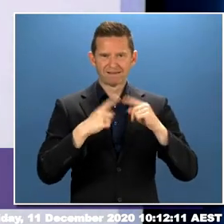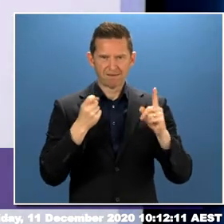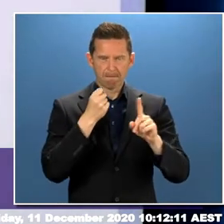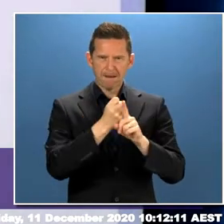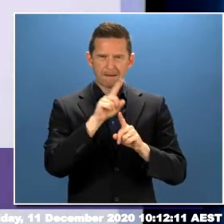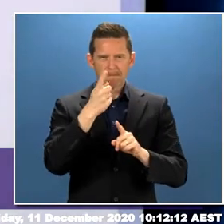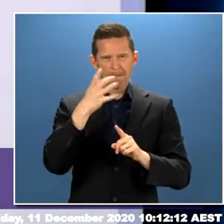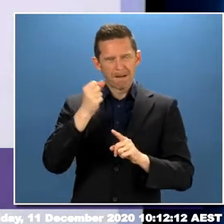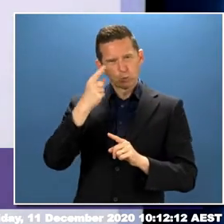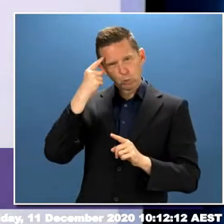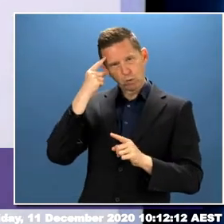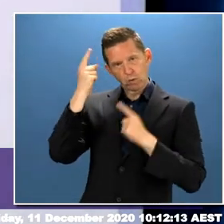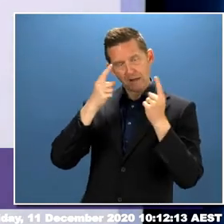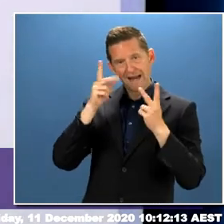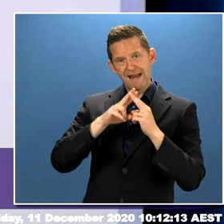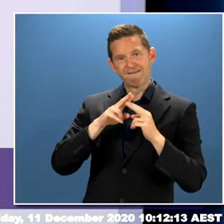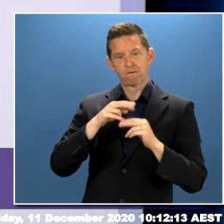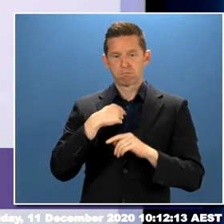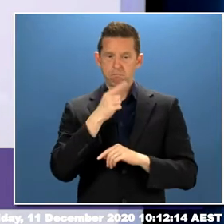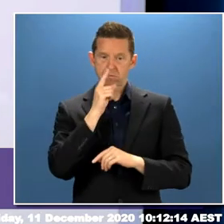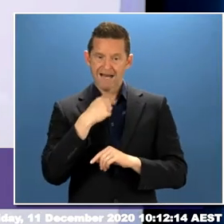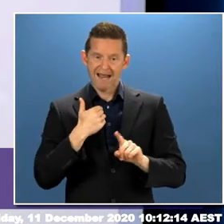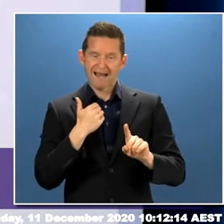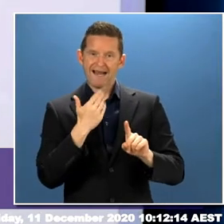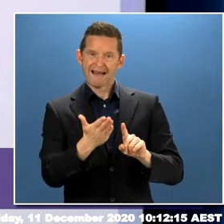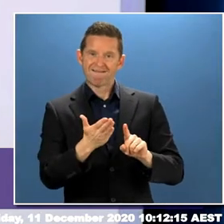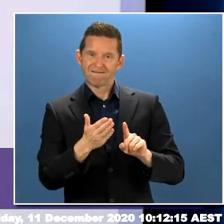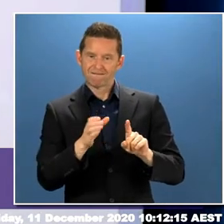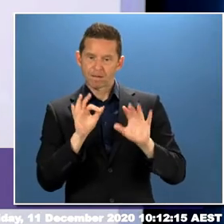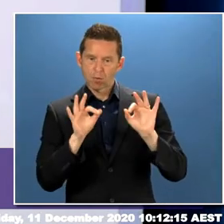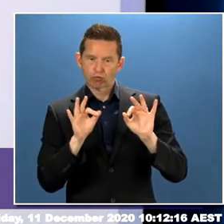consider whether reasonable adjustment could take place in the circumstances. Okay.